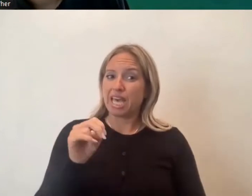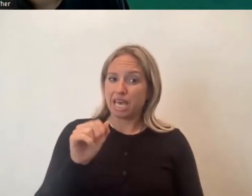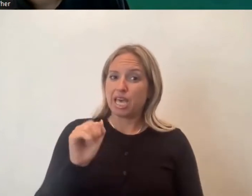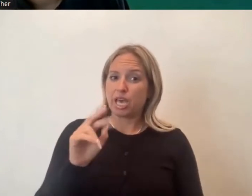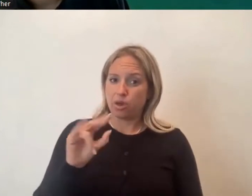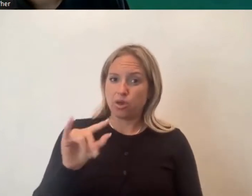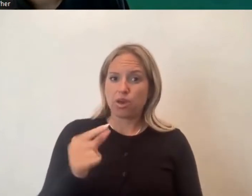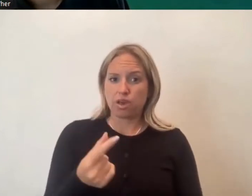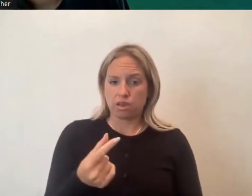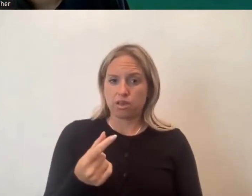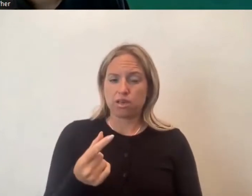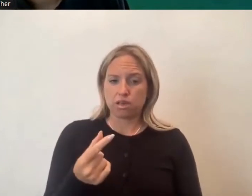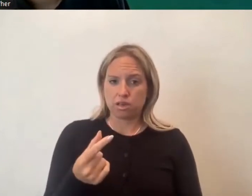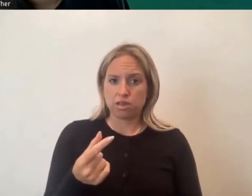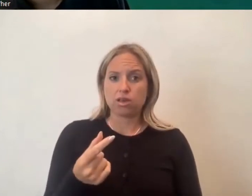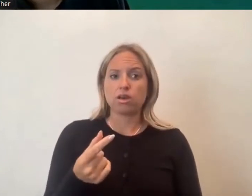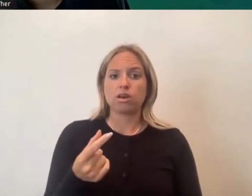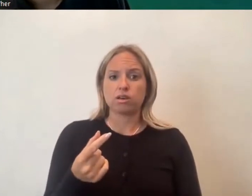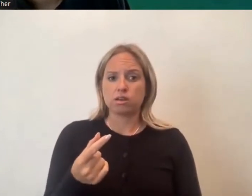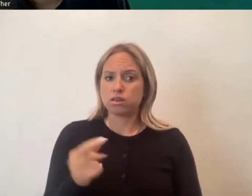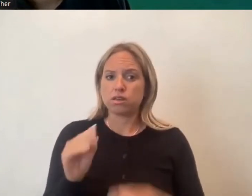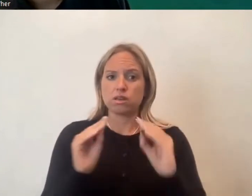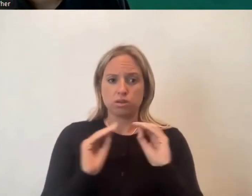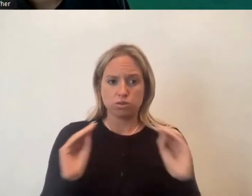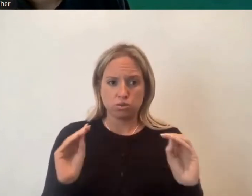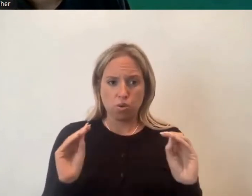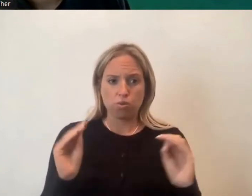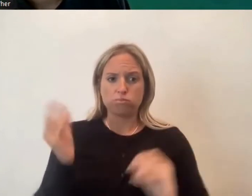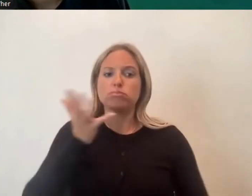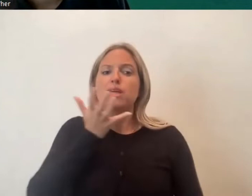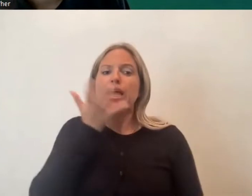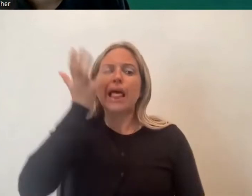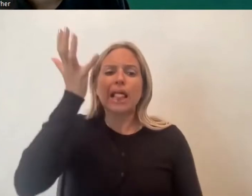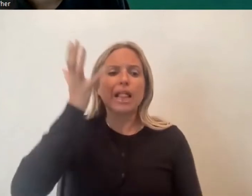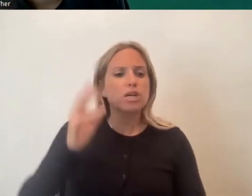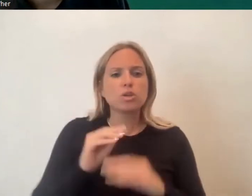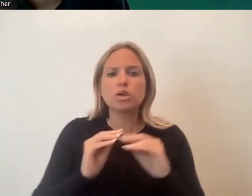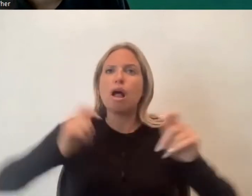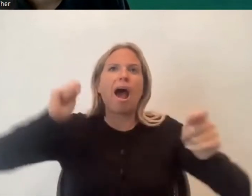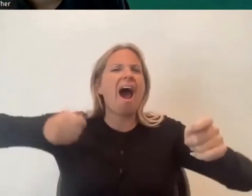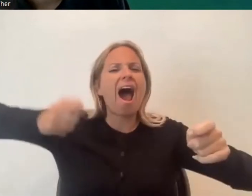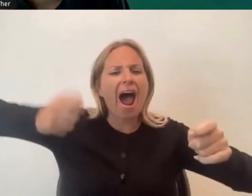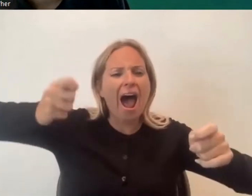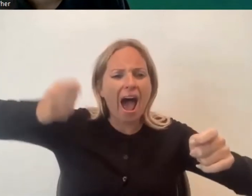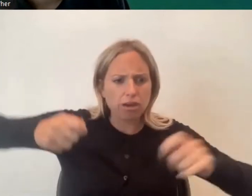Mike: There's no yelling, there's no banging of gavels, there's no screaming.